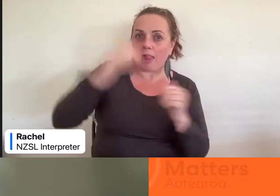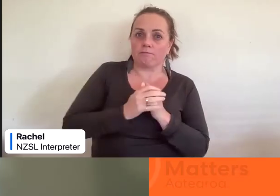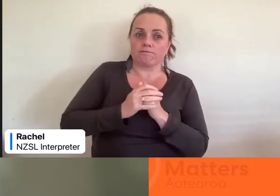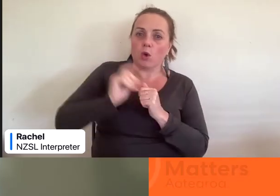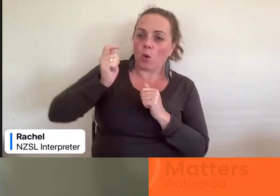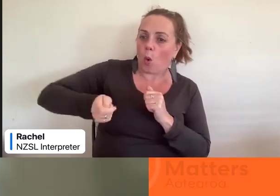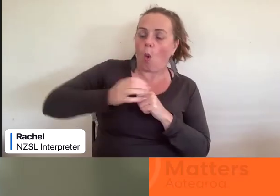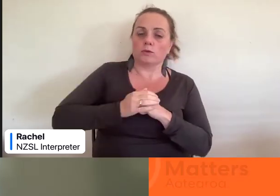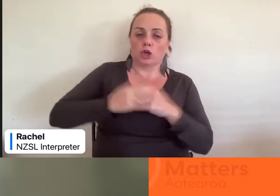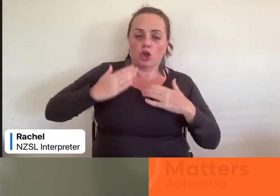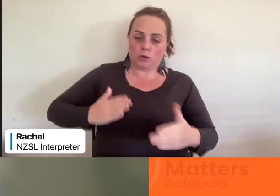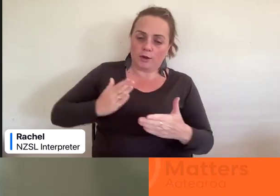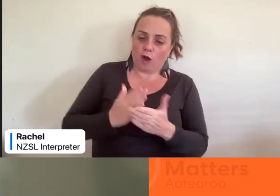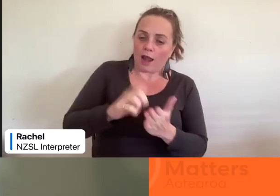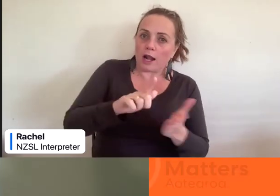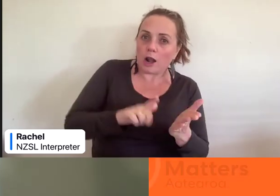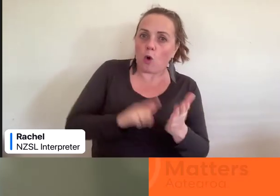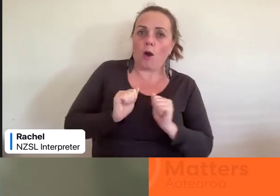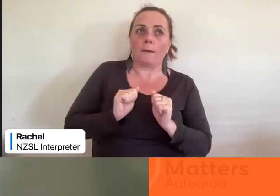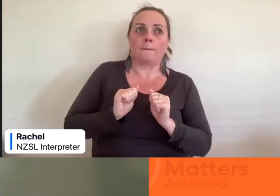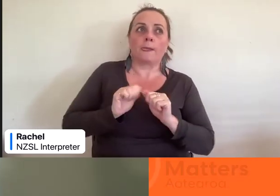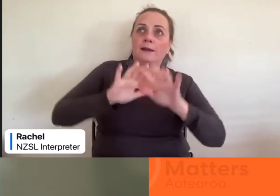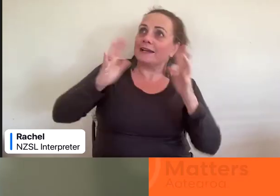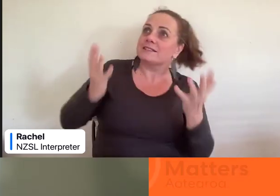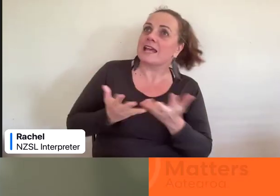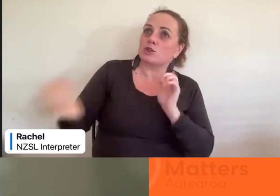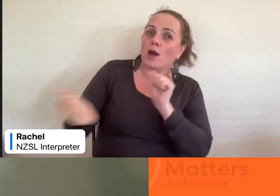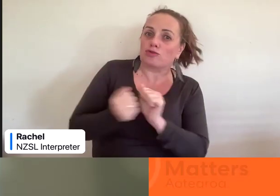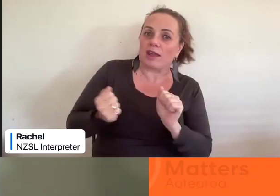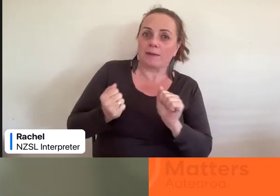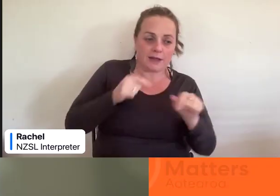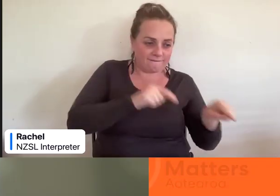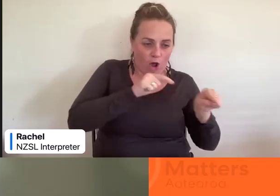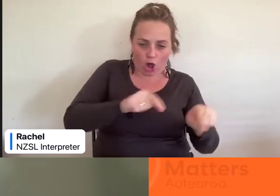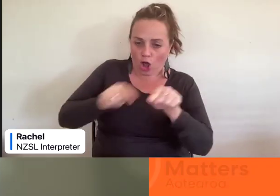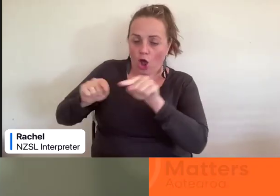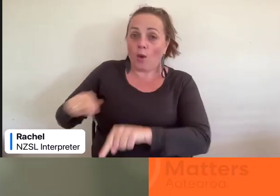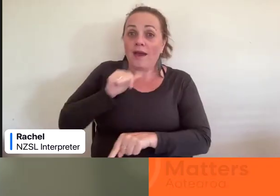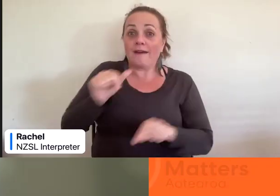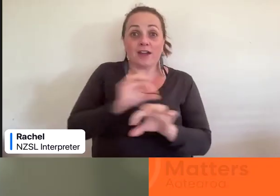rights legislation and international agreements. And without those safeguards, democracy can